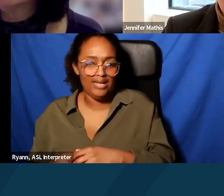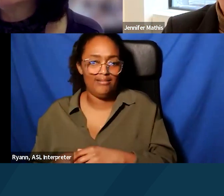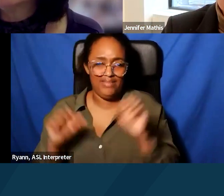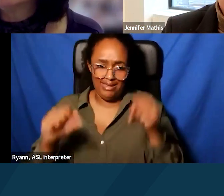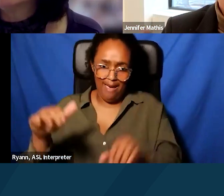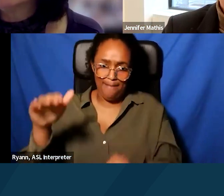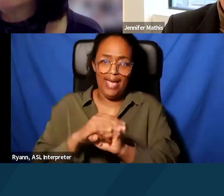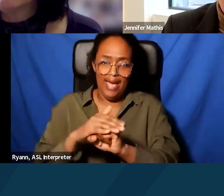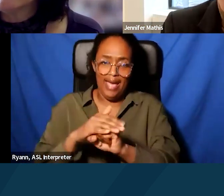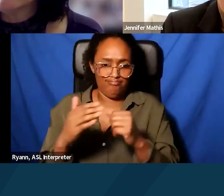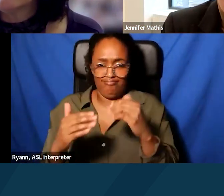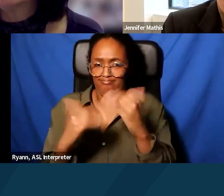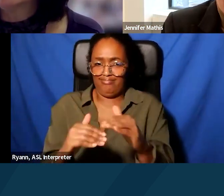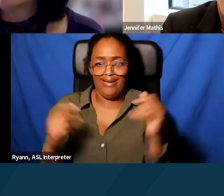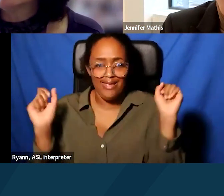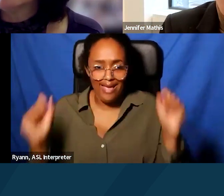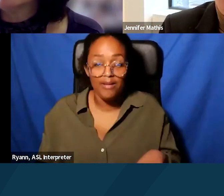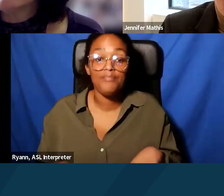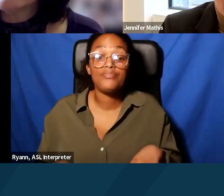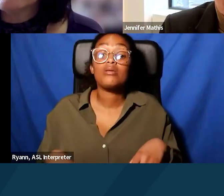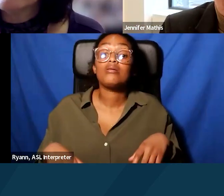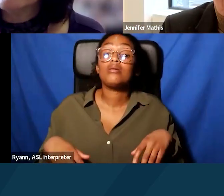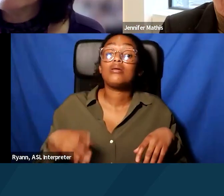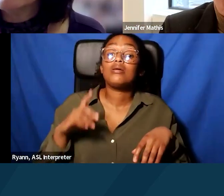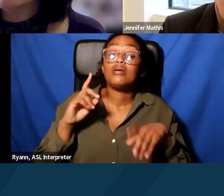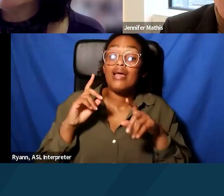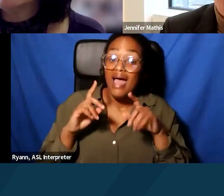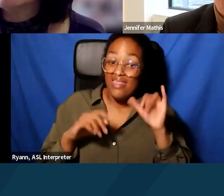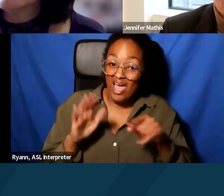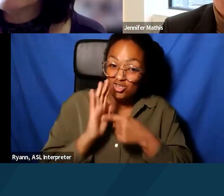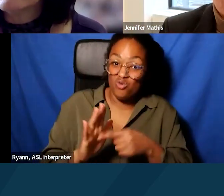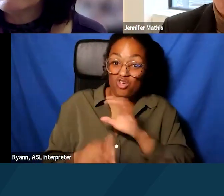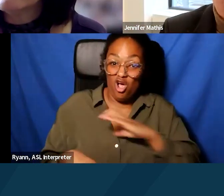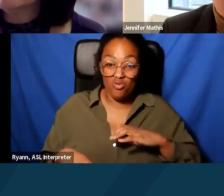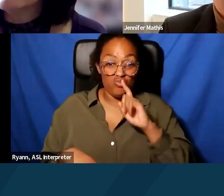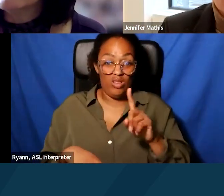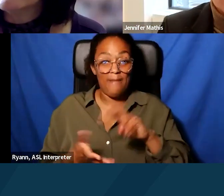care. And the Supreme Court said no, that may have been in the past, but that is not true.